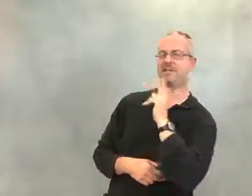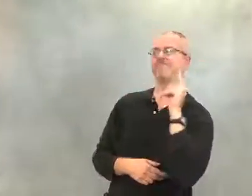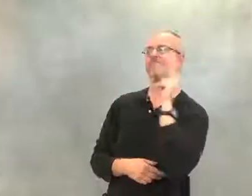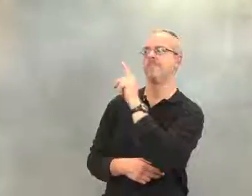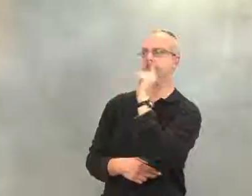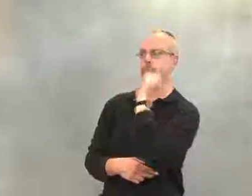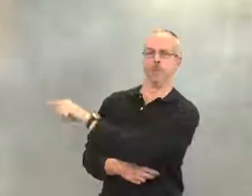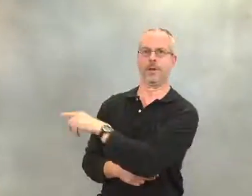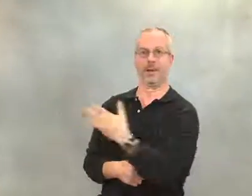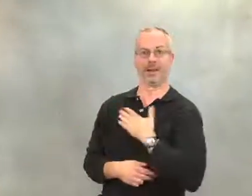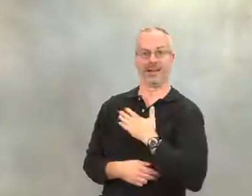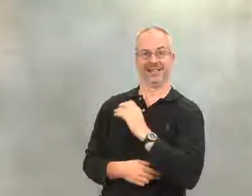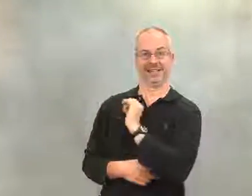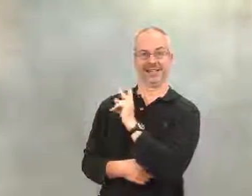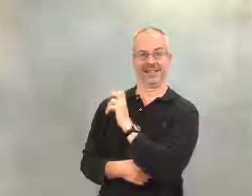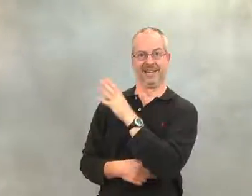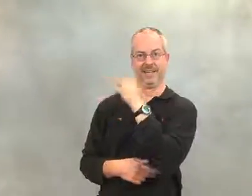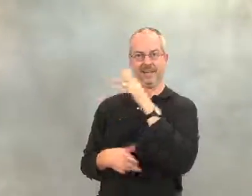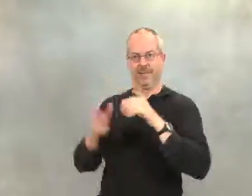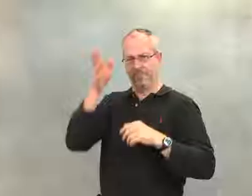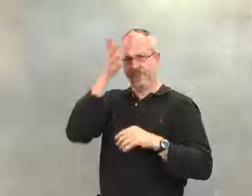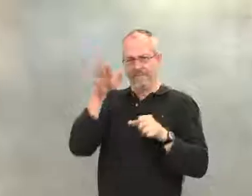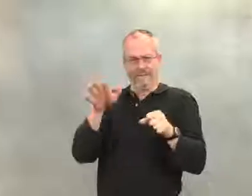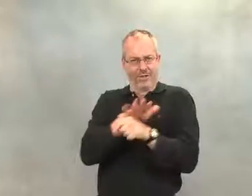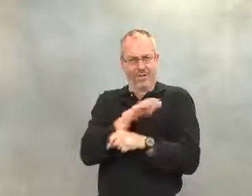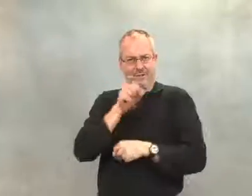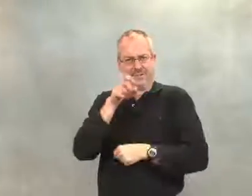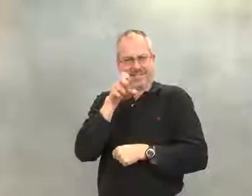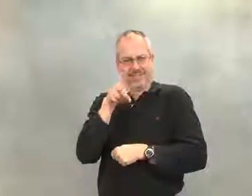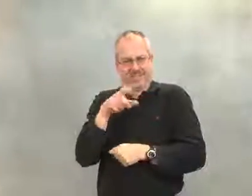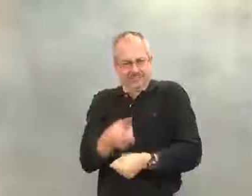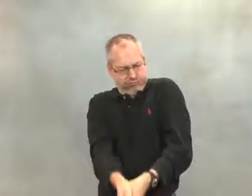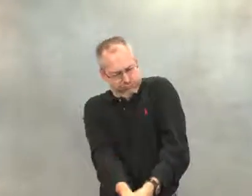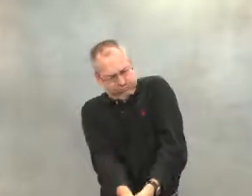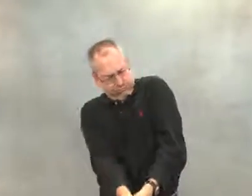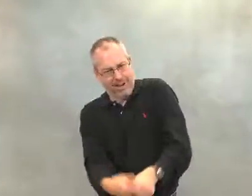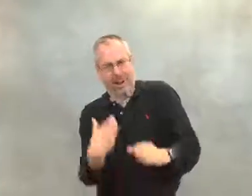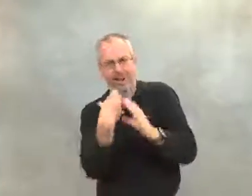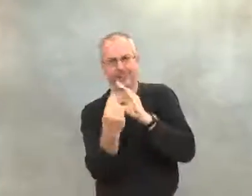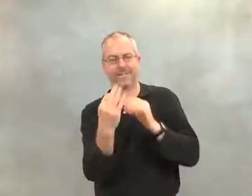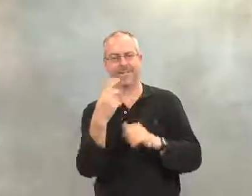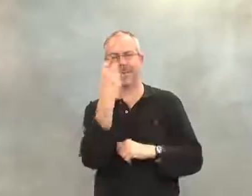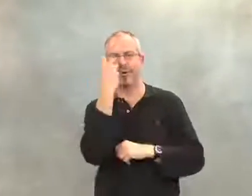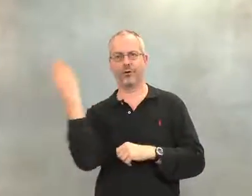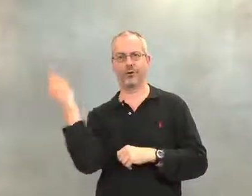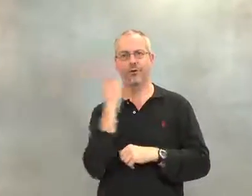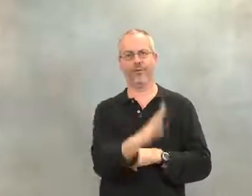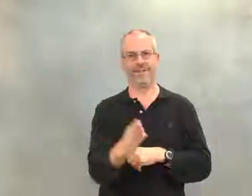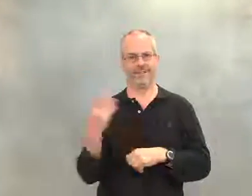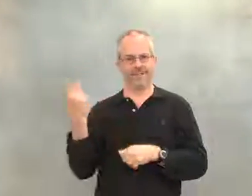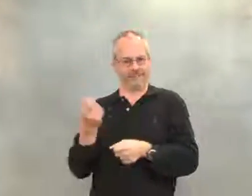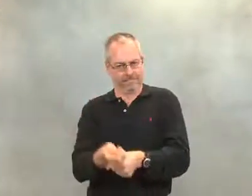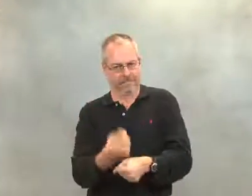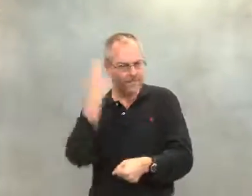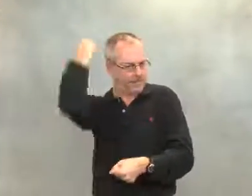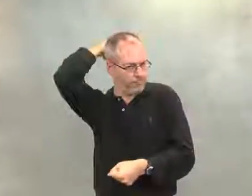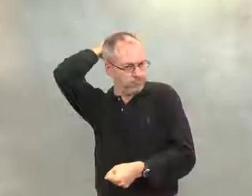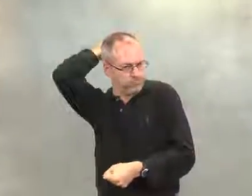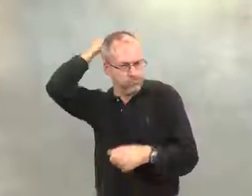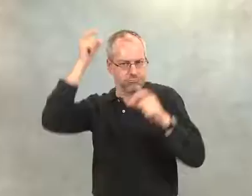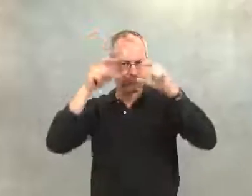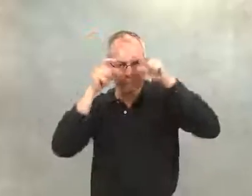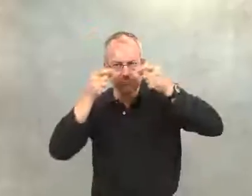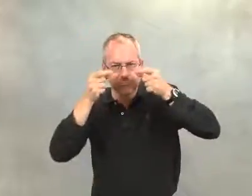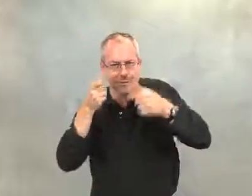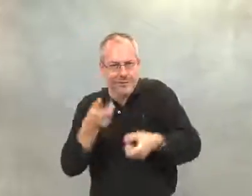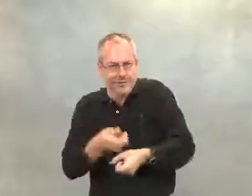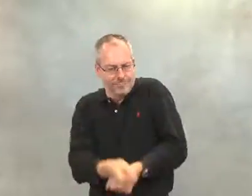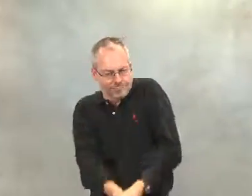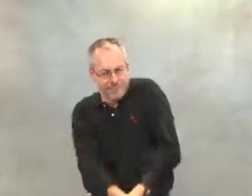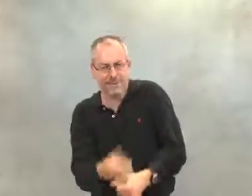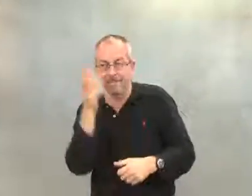However, he saw that there was a man coming up behind me full speed.